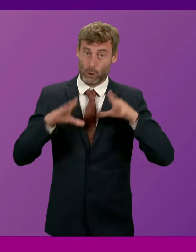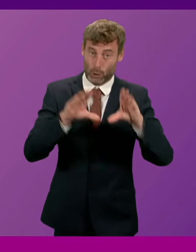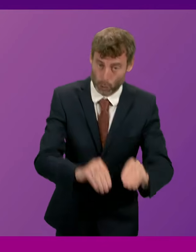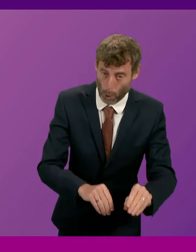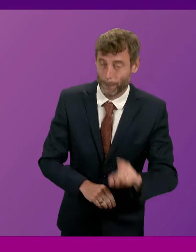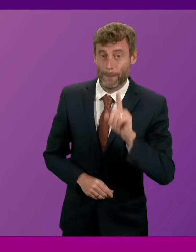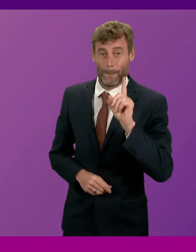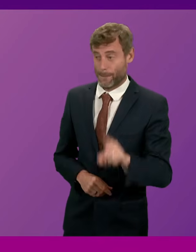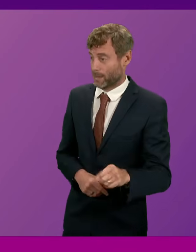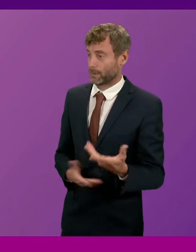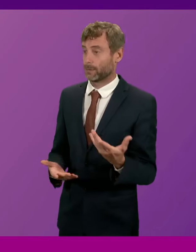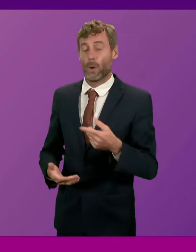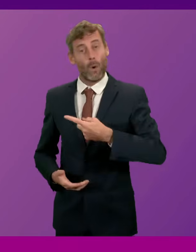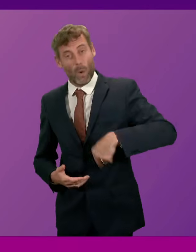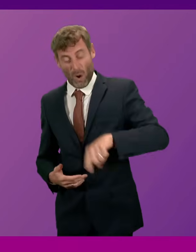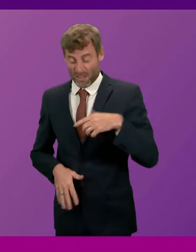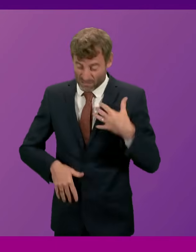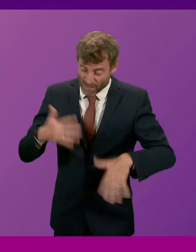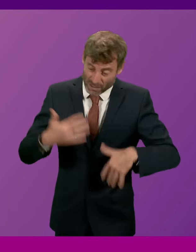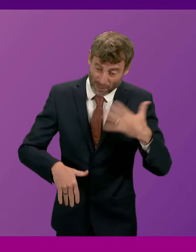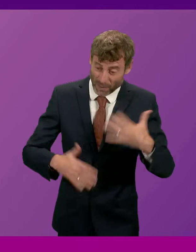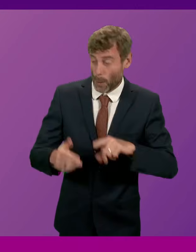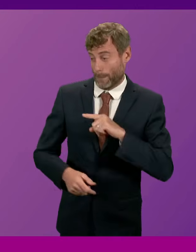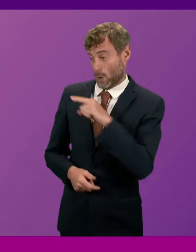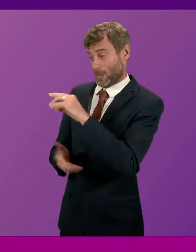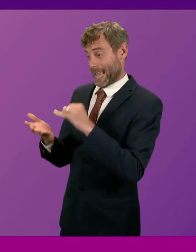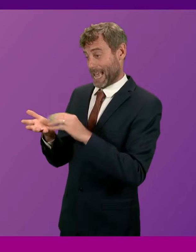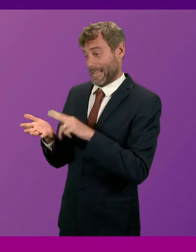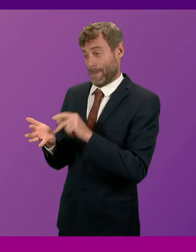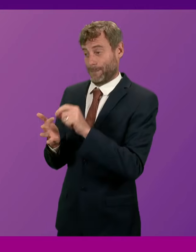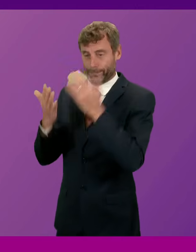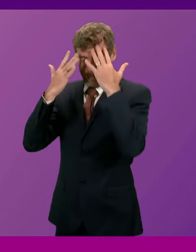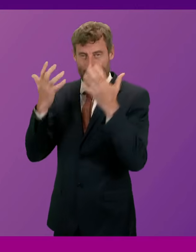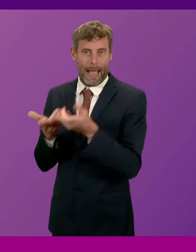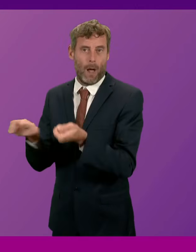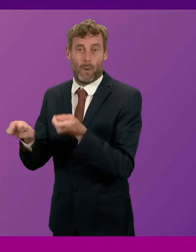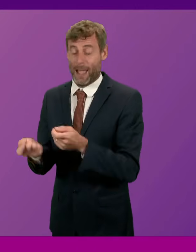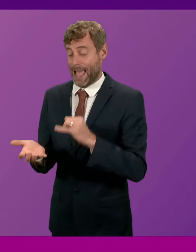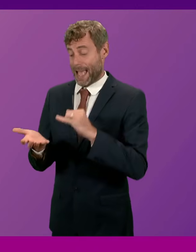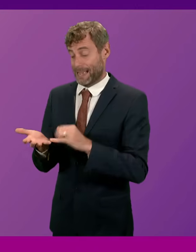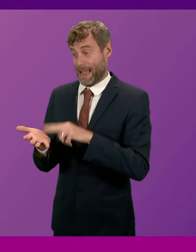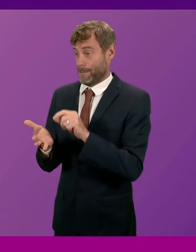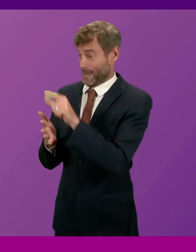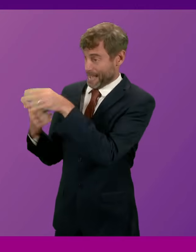victim of SNP incompetence. Under the SNP, there are 800 fewer police officers on the